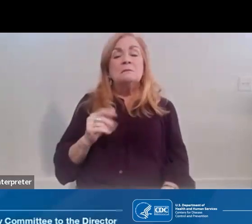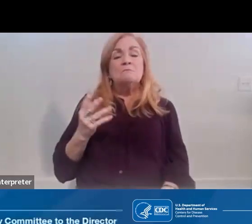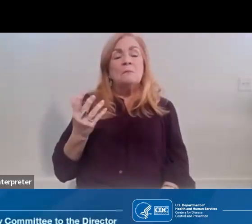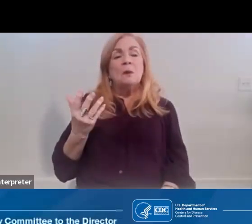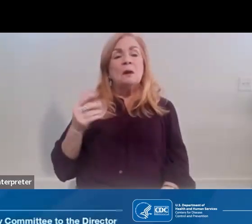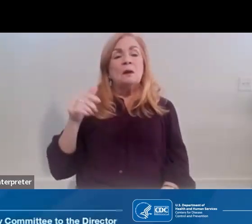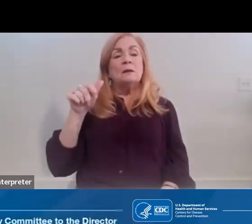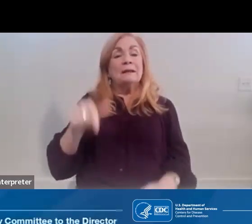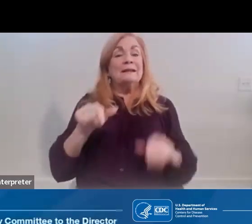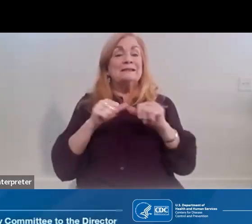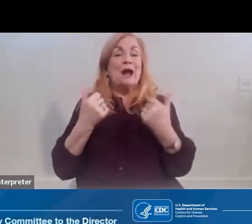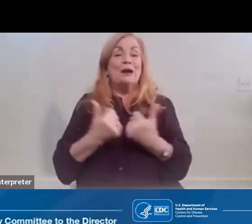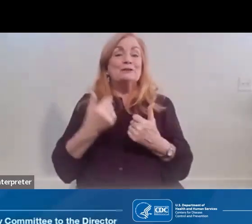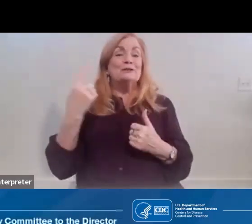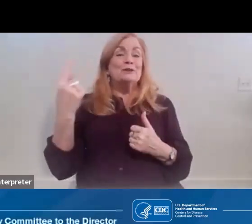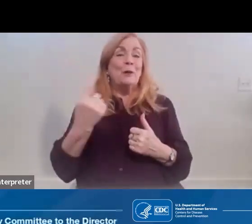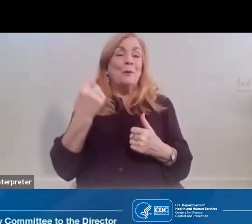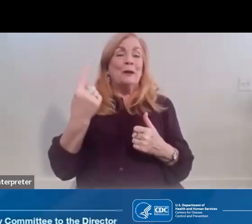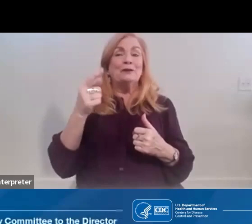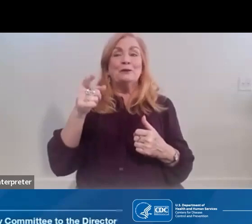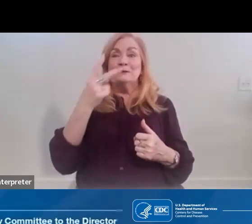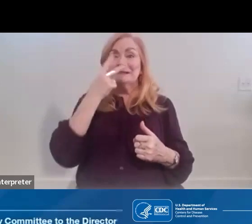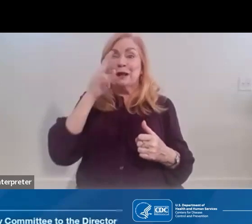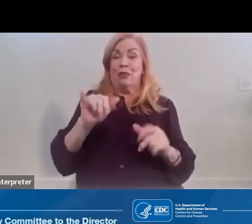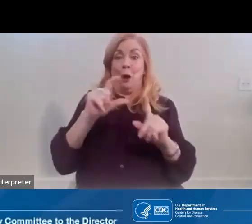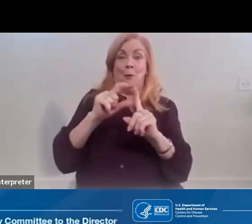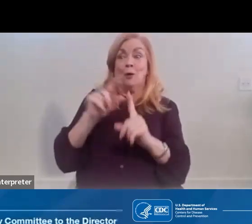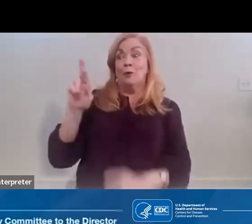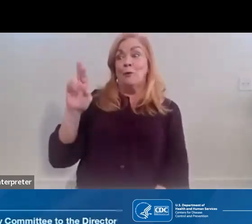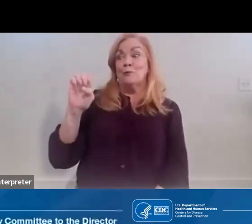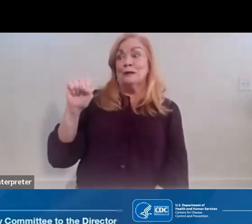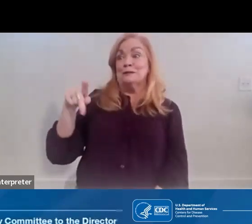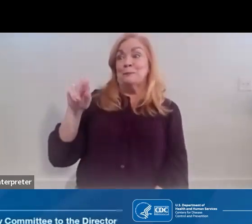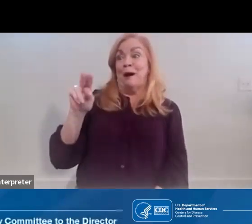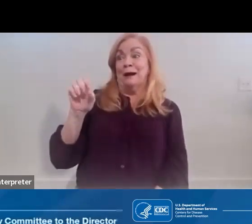that when something says response in the title, they feel a certain way about it, right? And you behave a certain way.